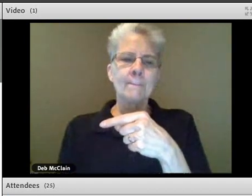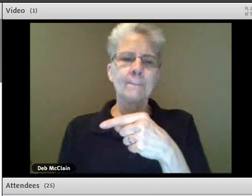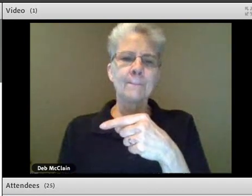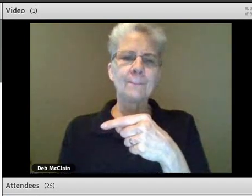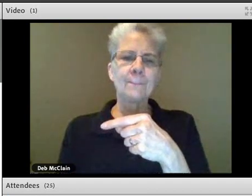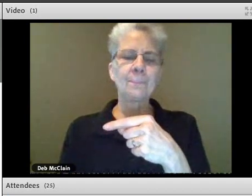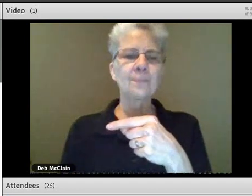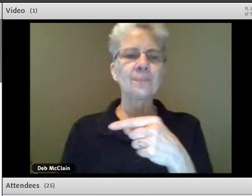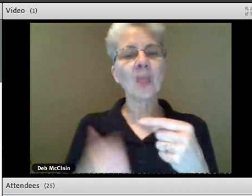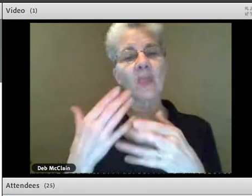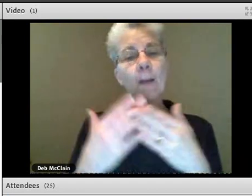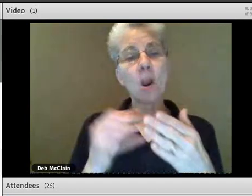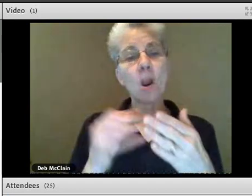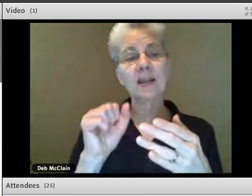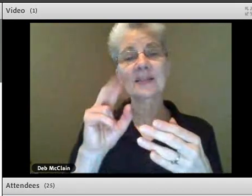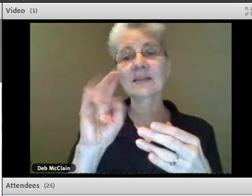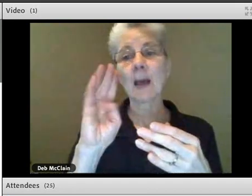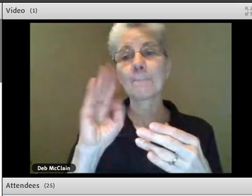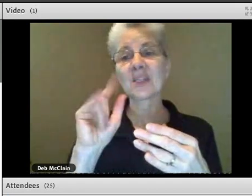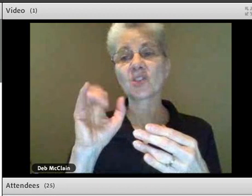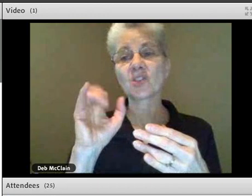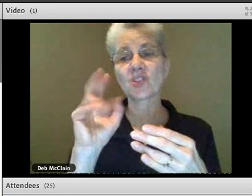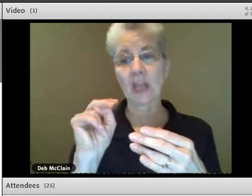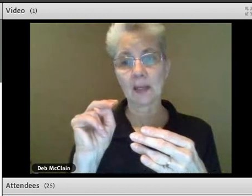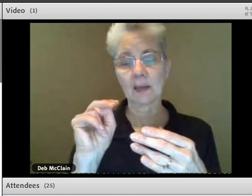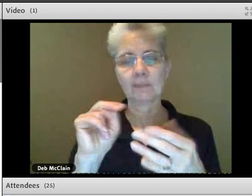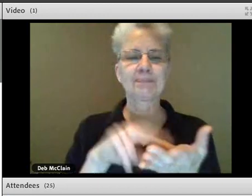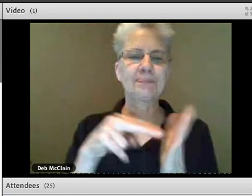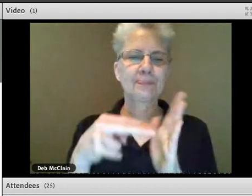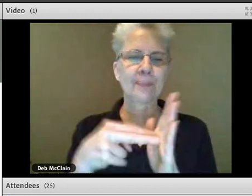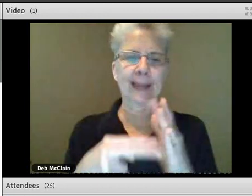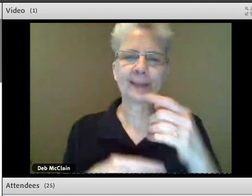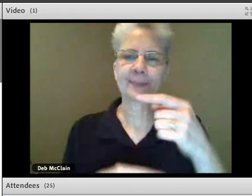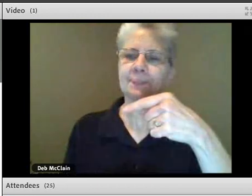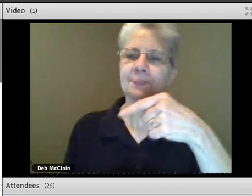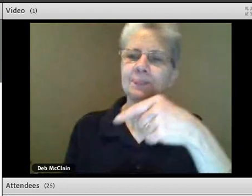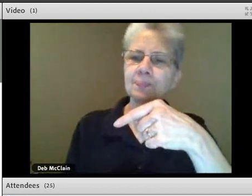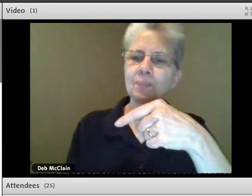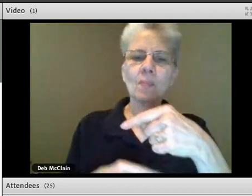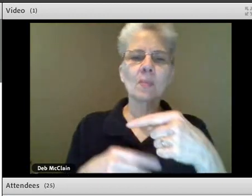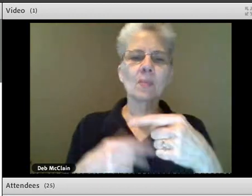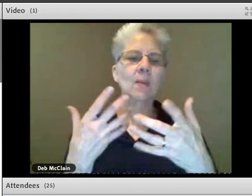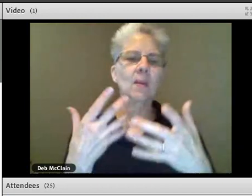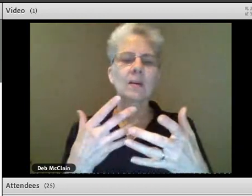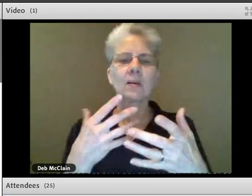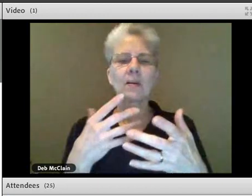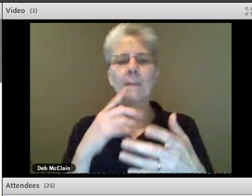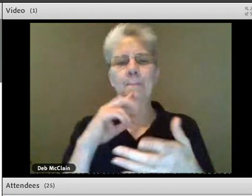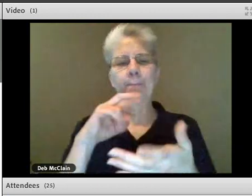The other piece is your submissions, and, again, these are your assignments or activities